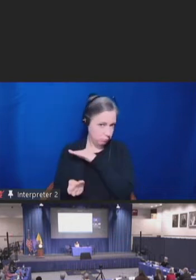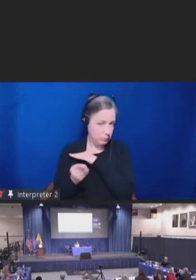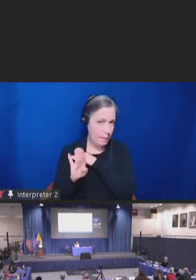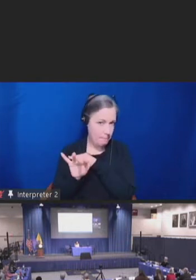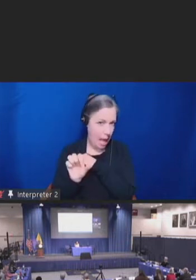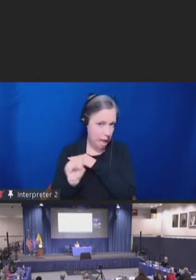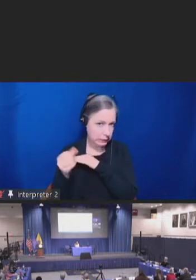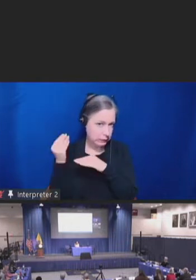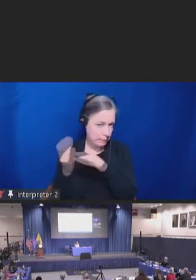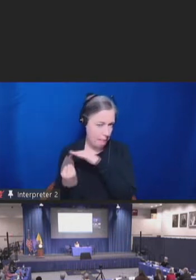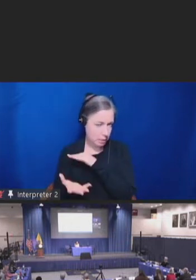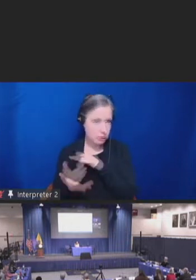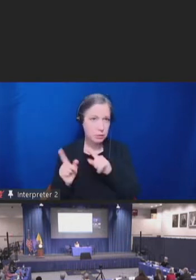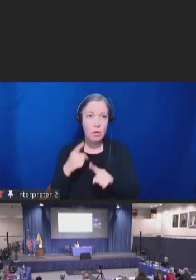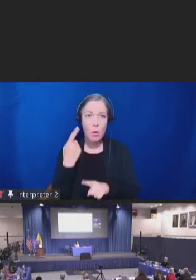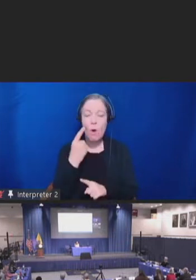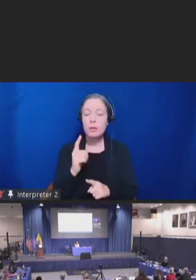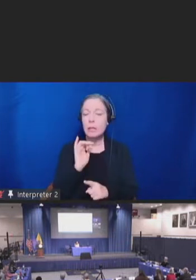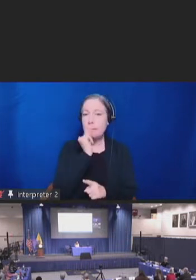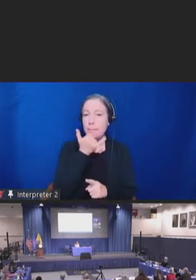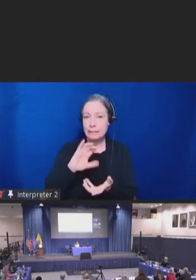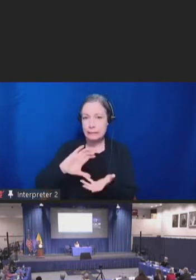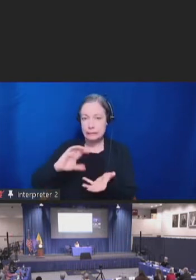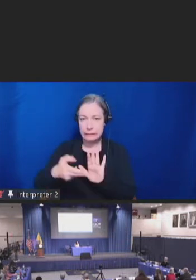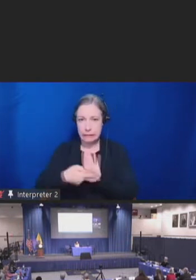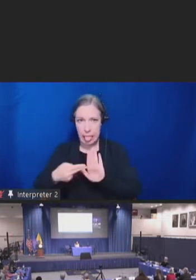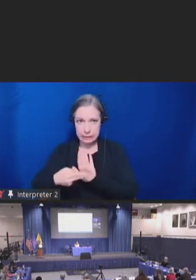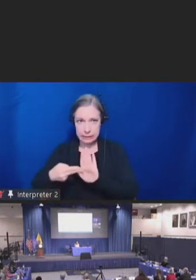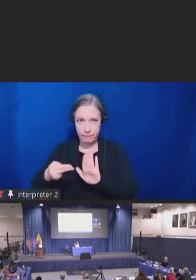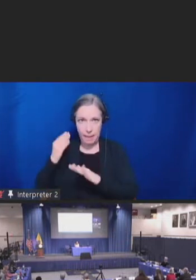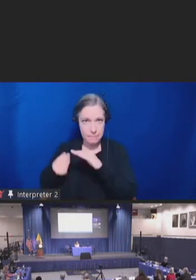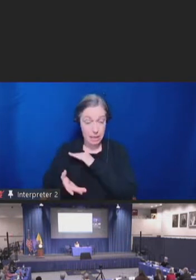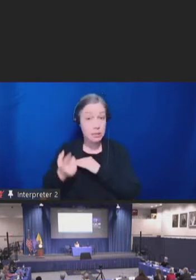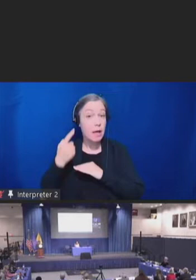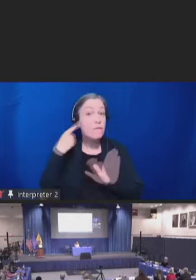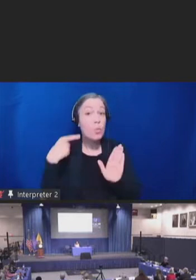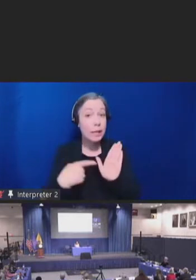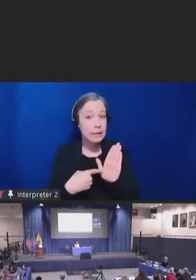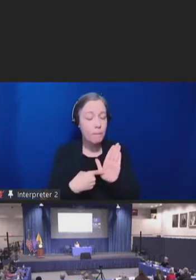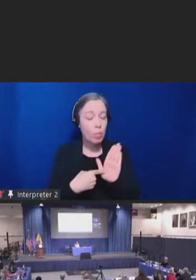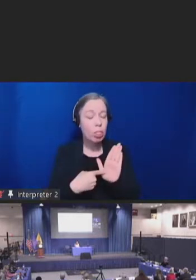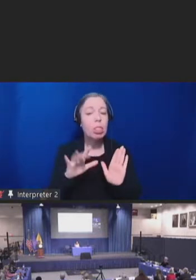One concern was around misclassification bias. Perhaps parents who appear -- excuse me.